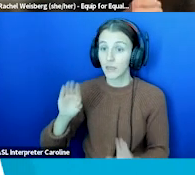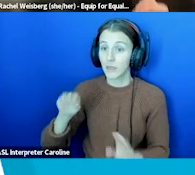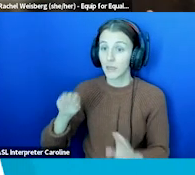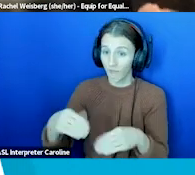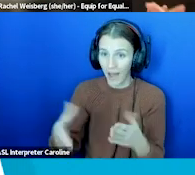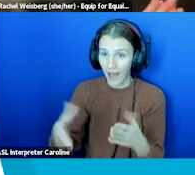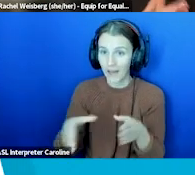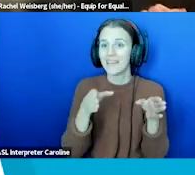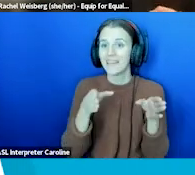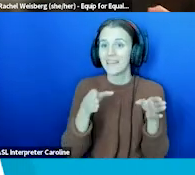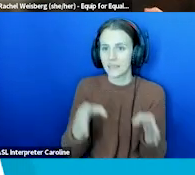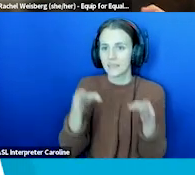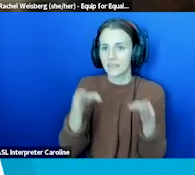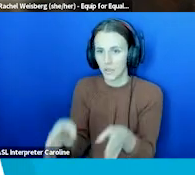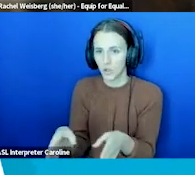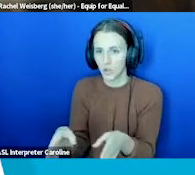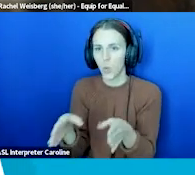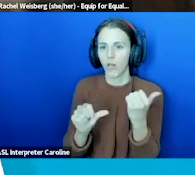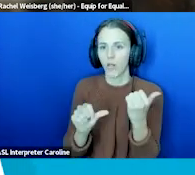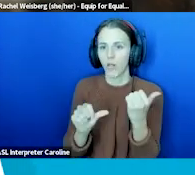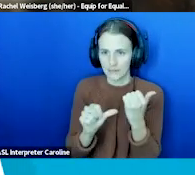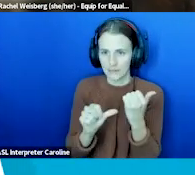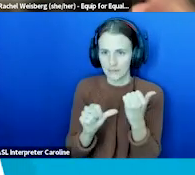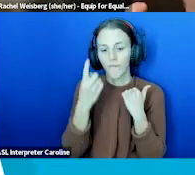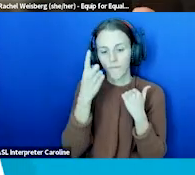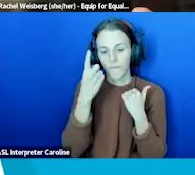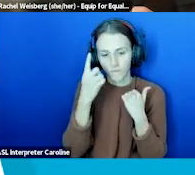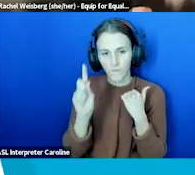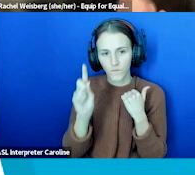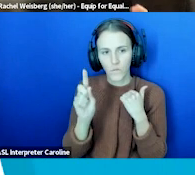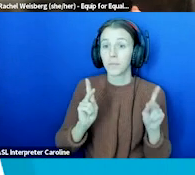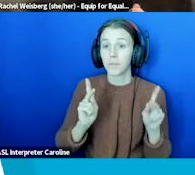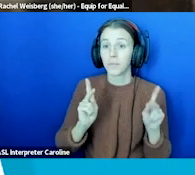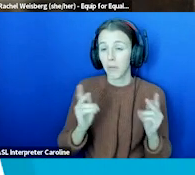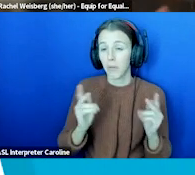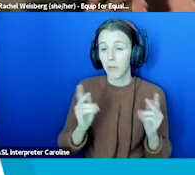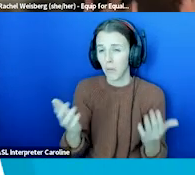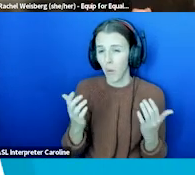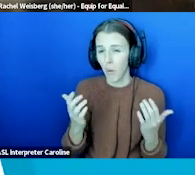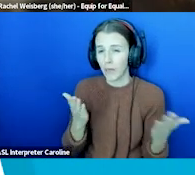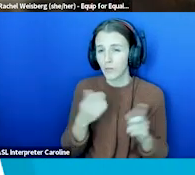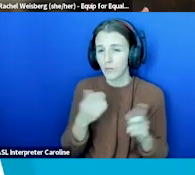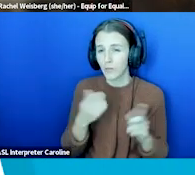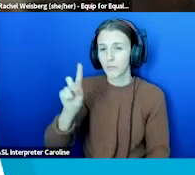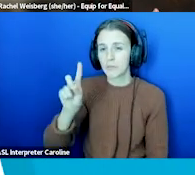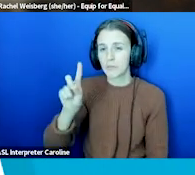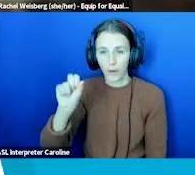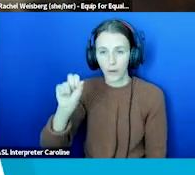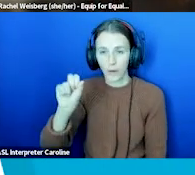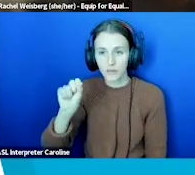FOR EQUALITY THIS CAN DO. THIS IS RACHEL. >> BY